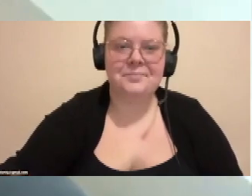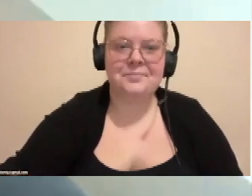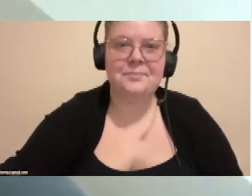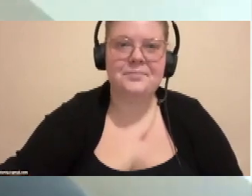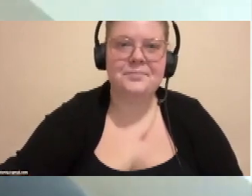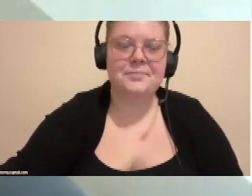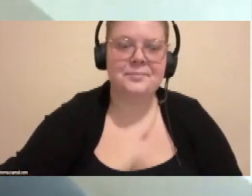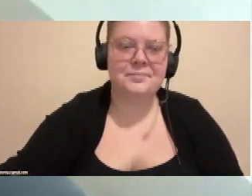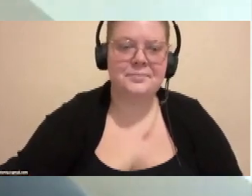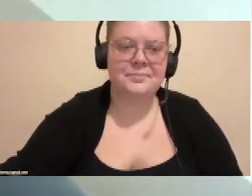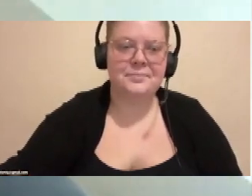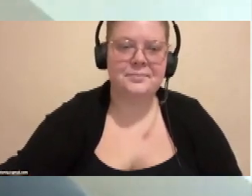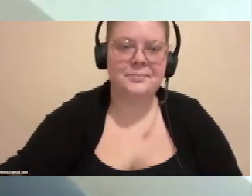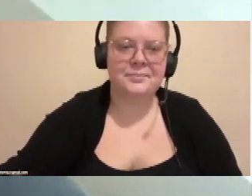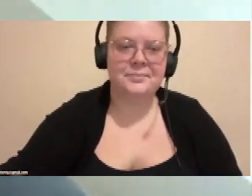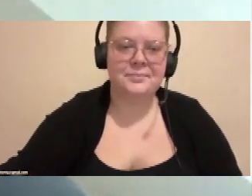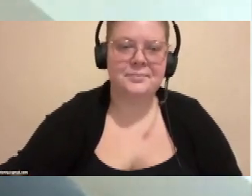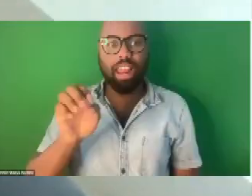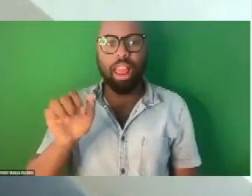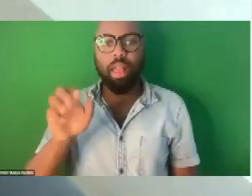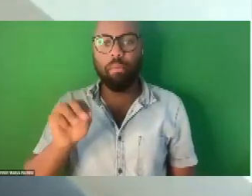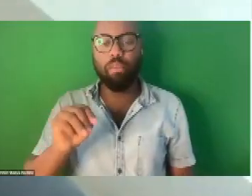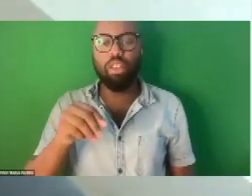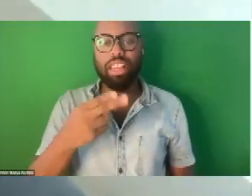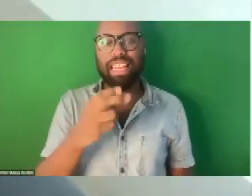I'm a 35 year old Jewish man wearing